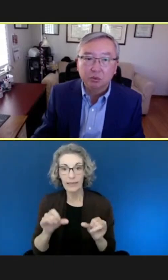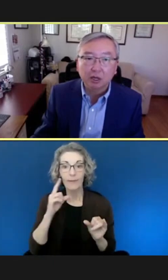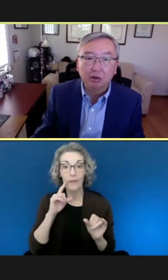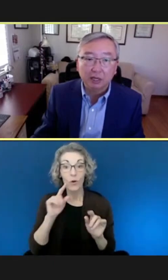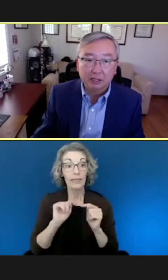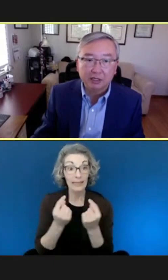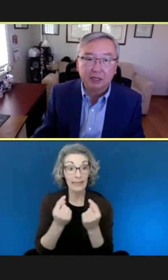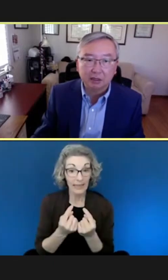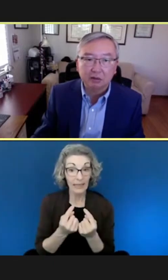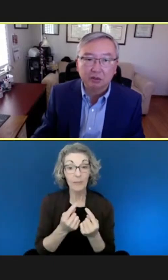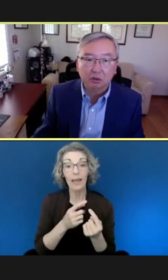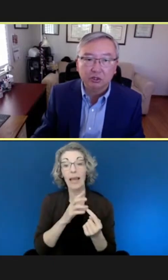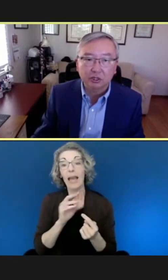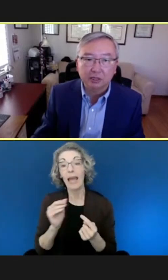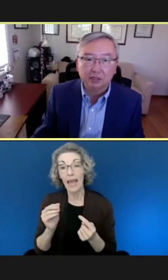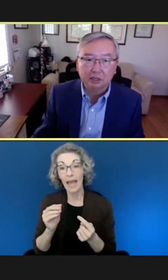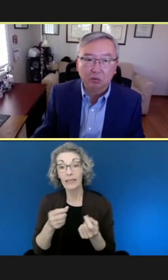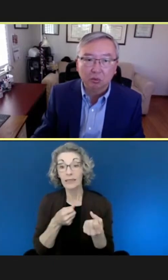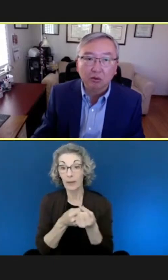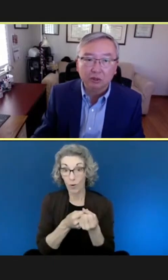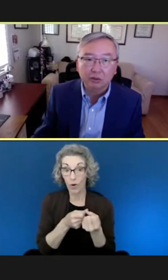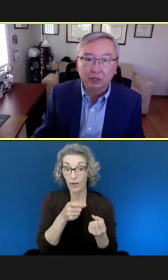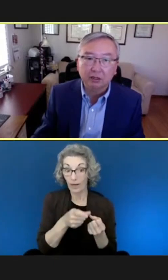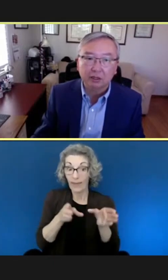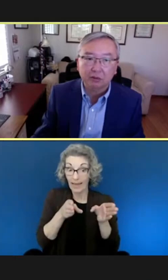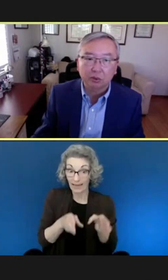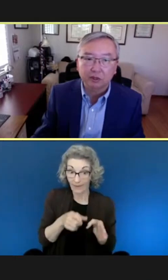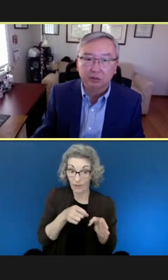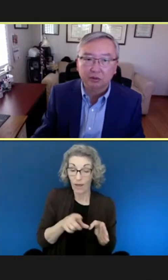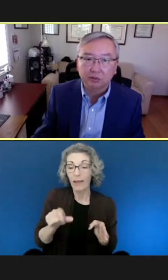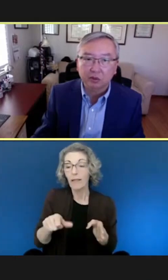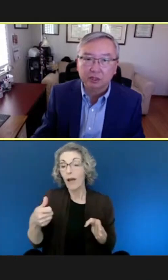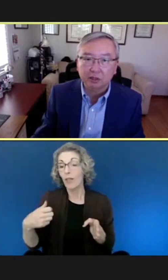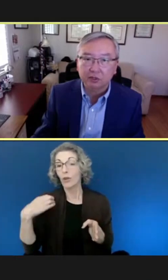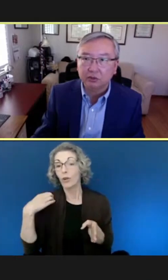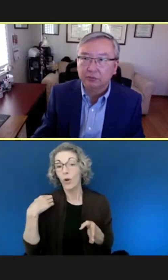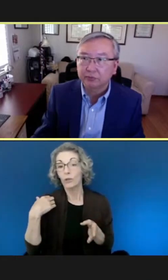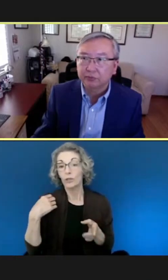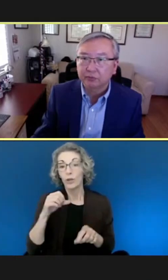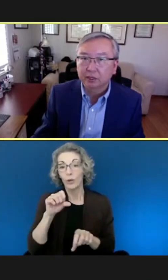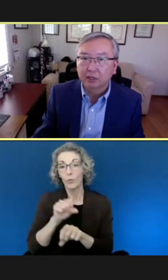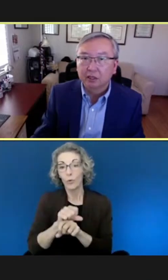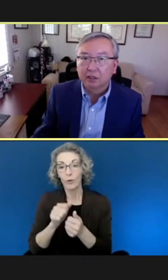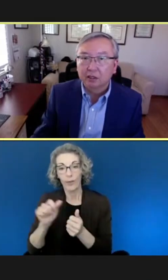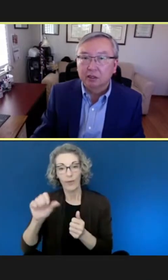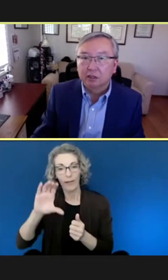as well as another coach that work directly with the neurodiverse individual.